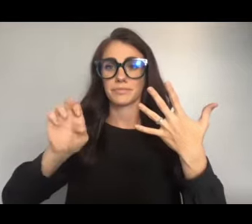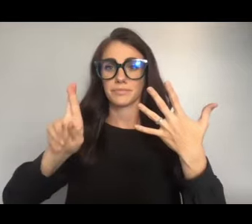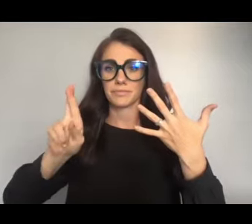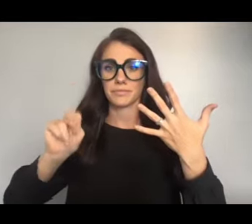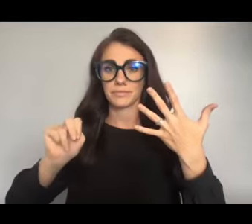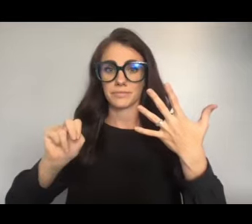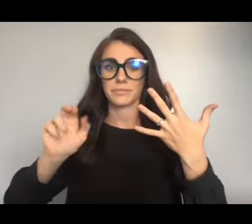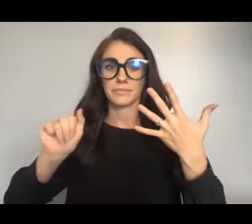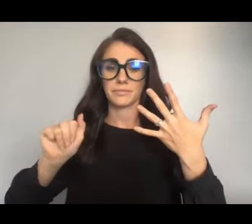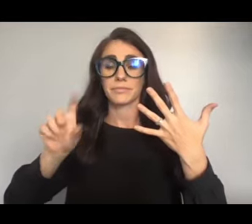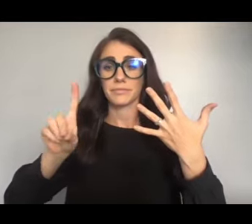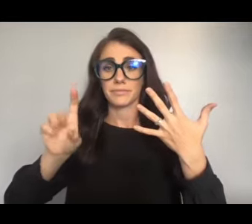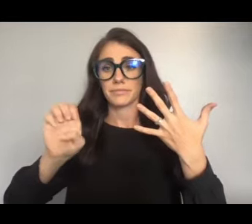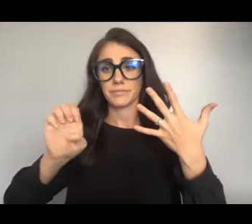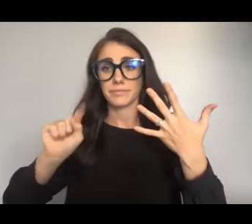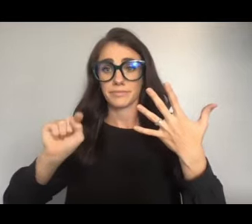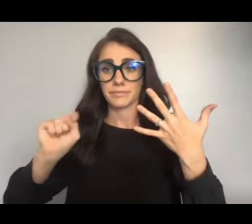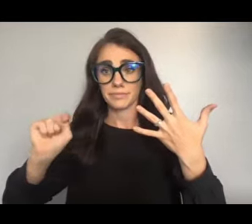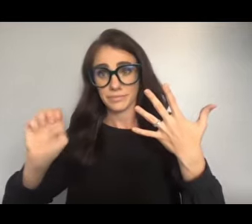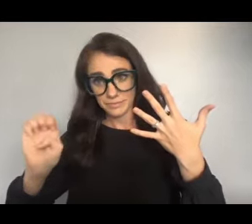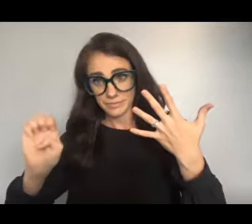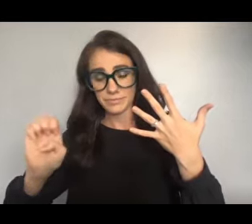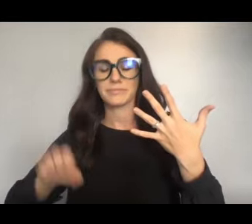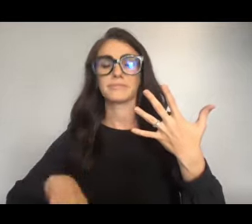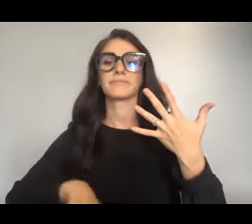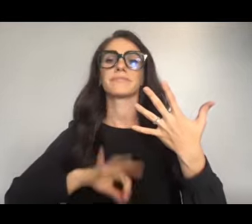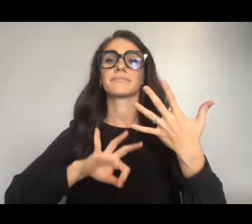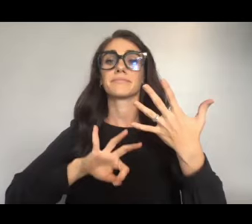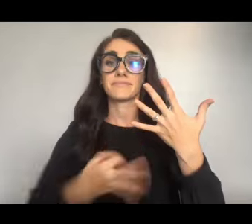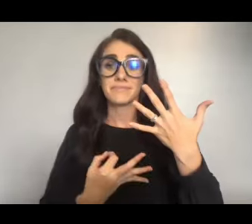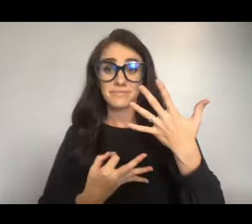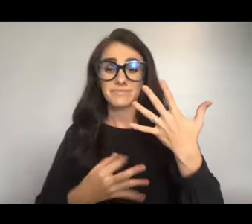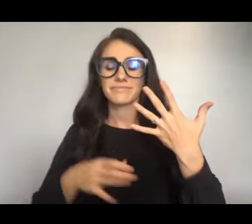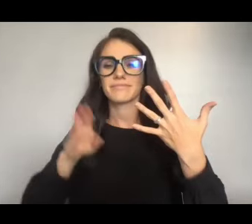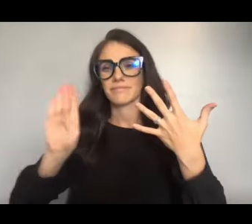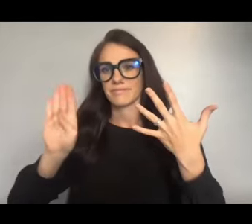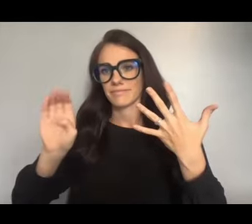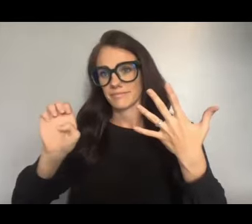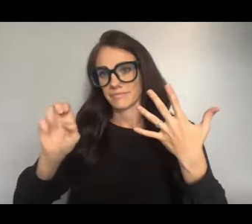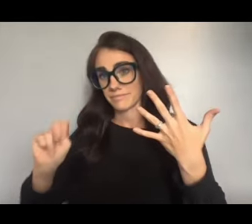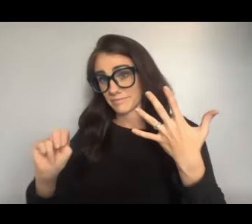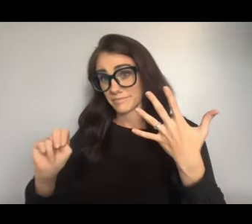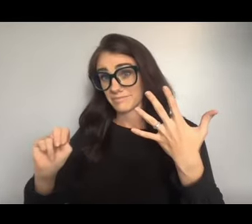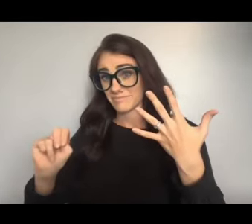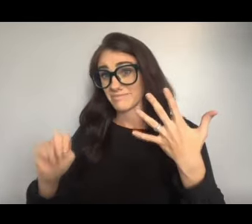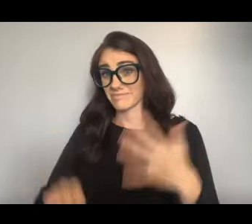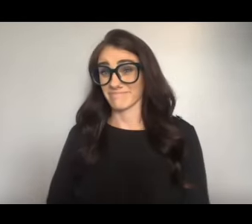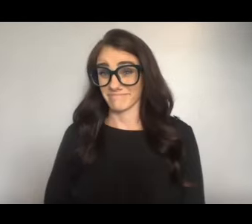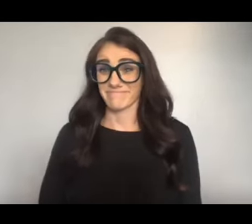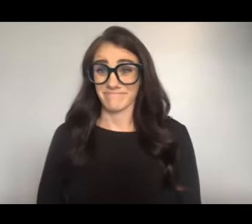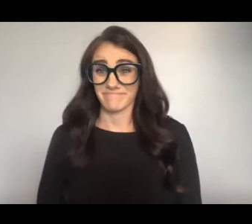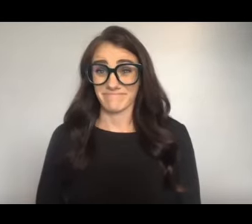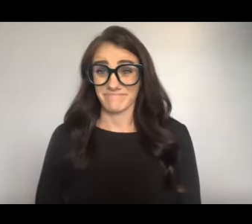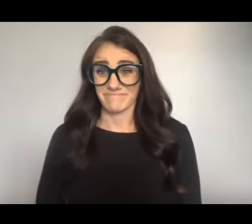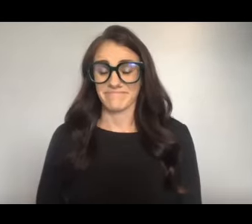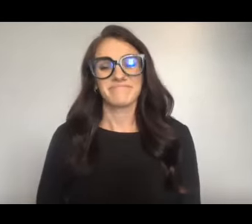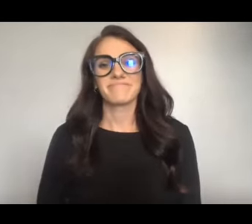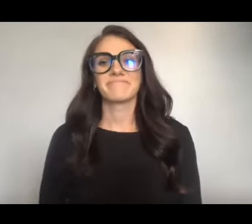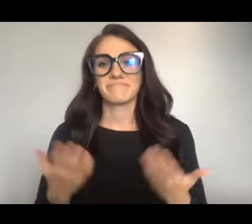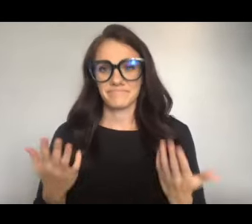is Bernadette, and ninth is Ben.